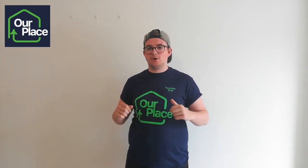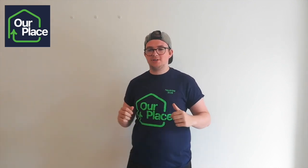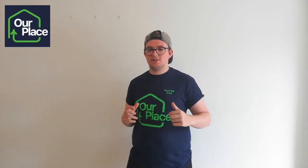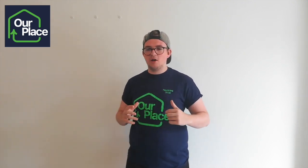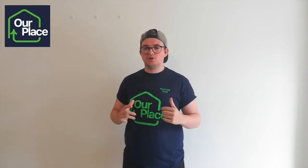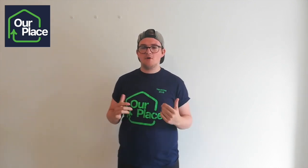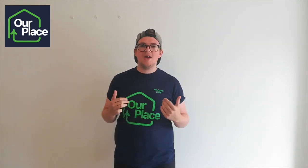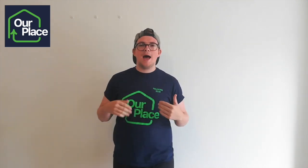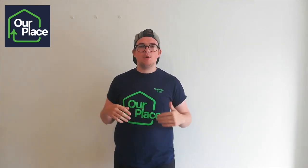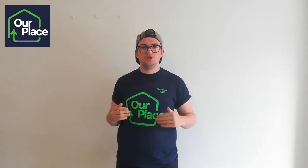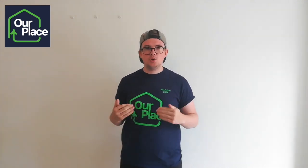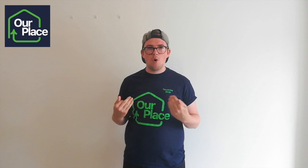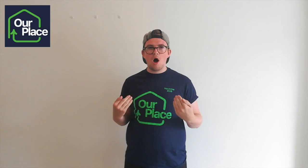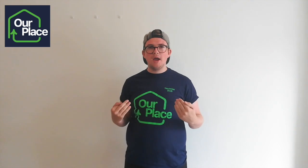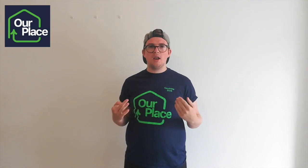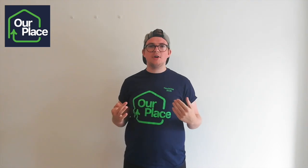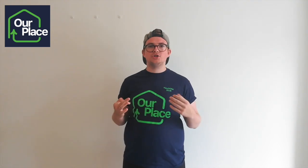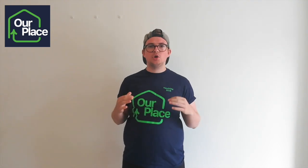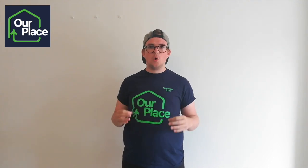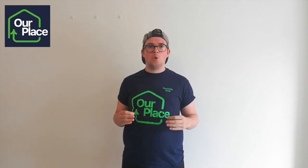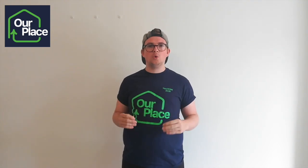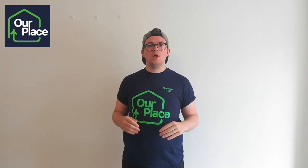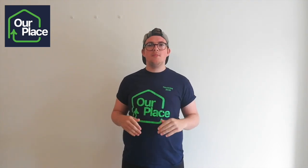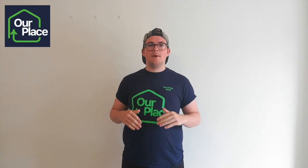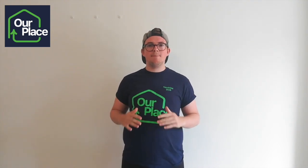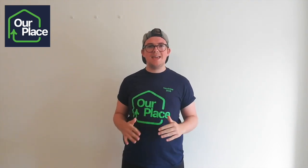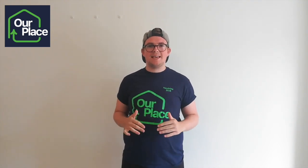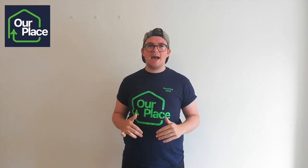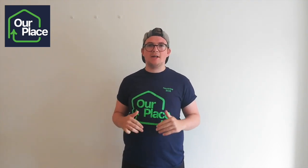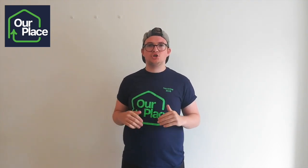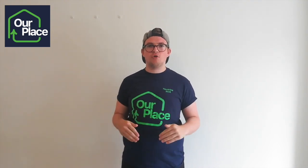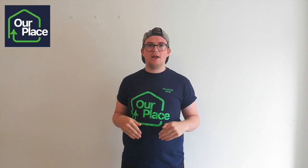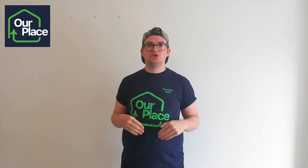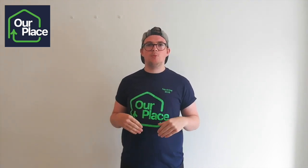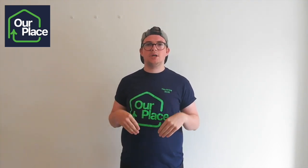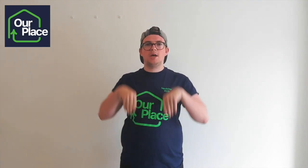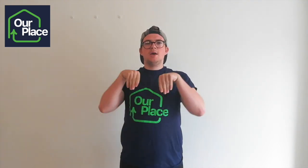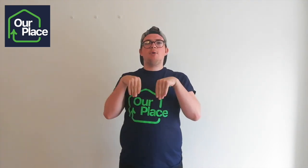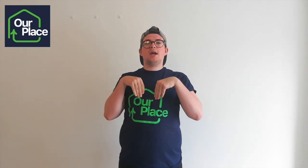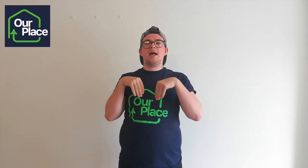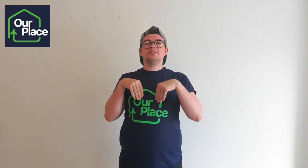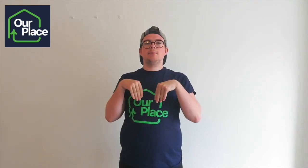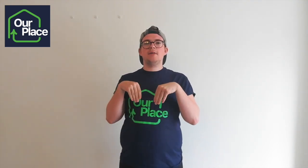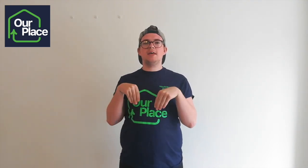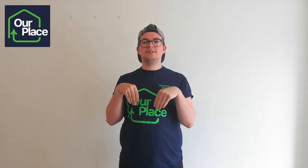going to start off and we're going to do what I like to call the meerkat stretch so we're gonna bring our hands up like this